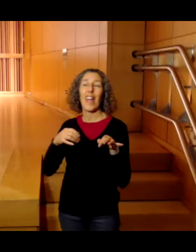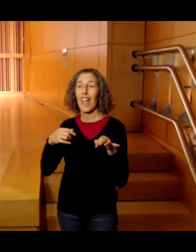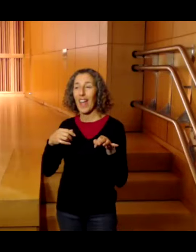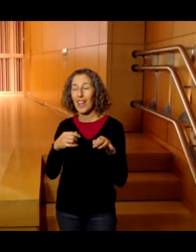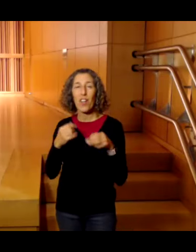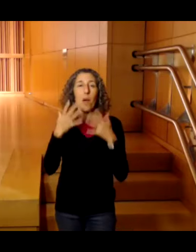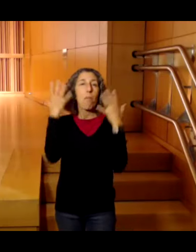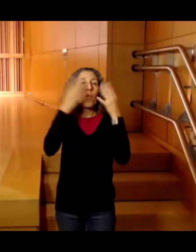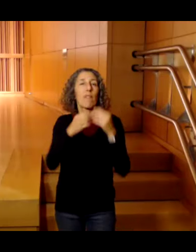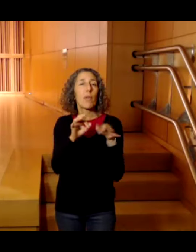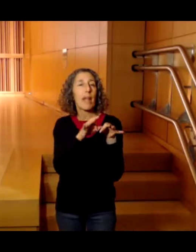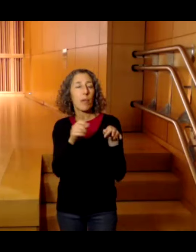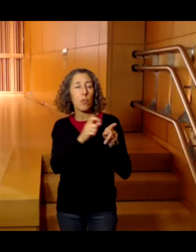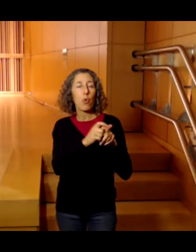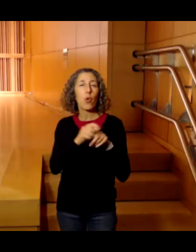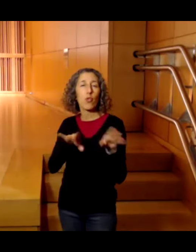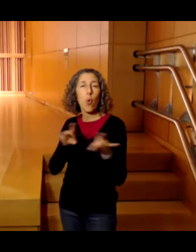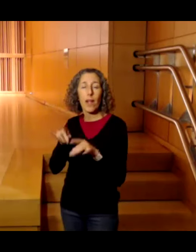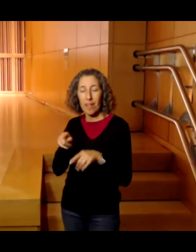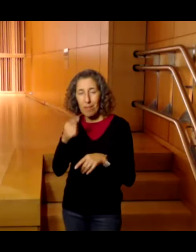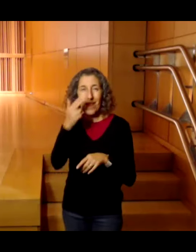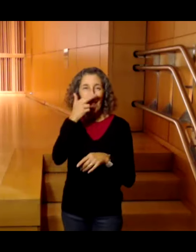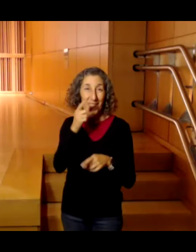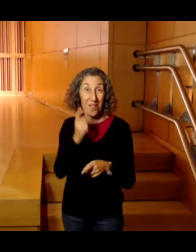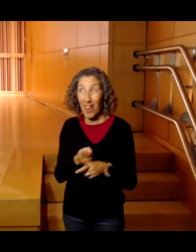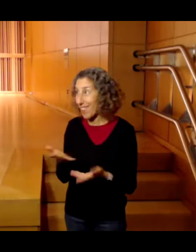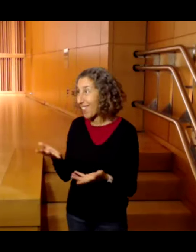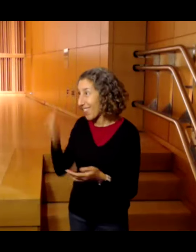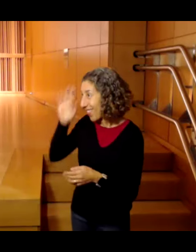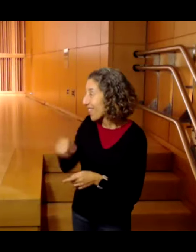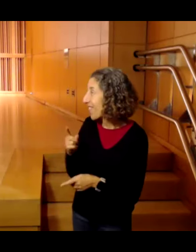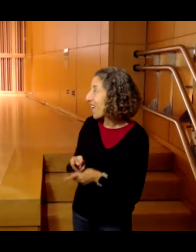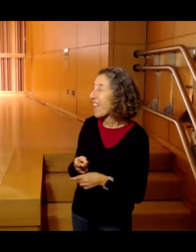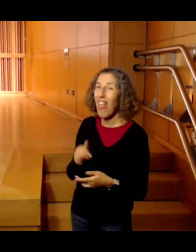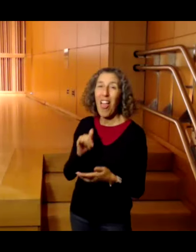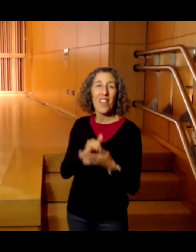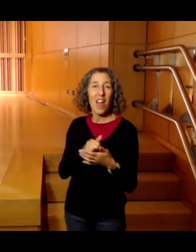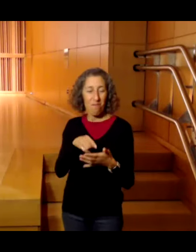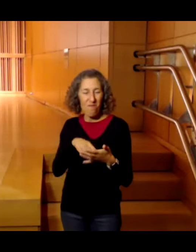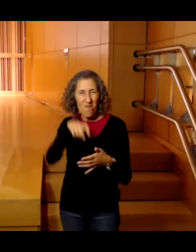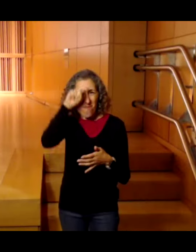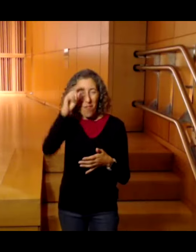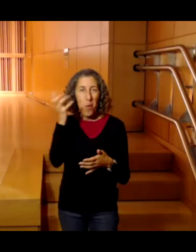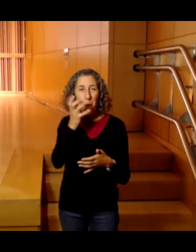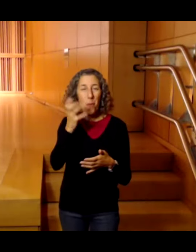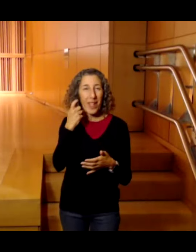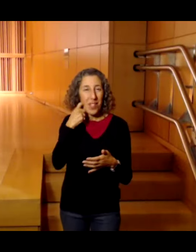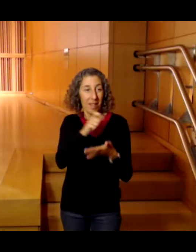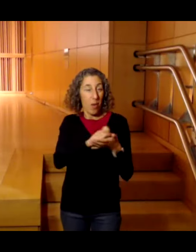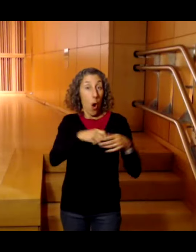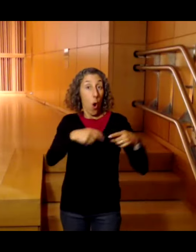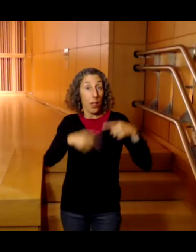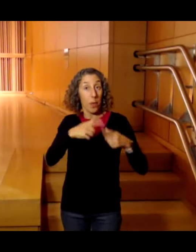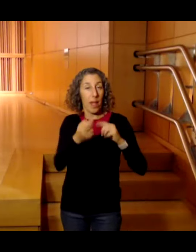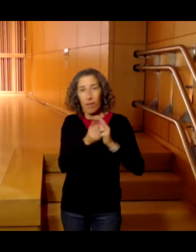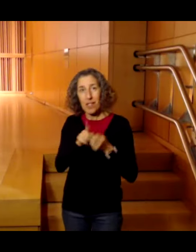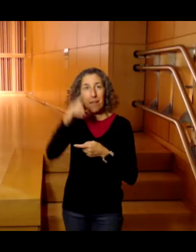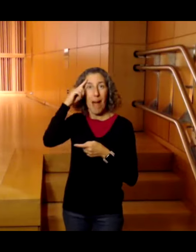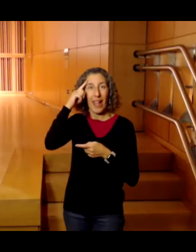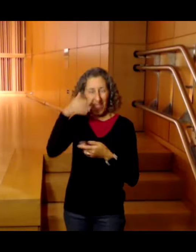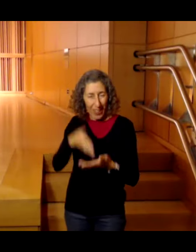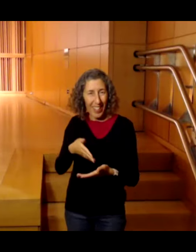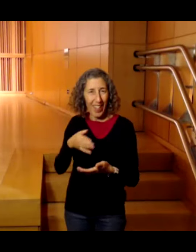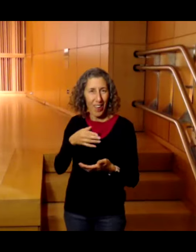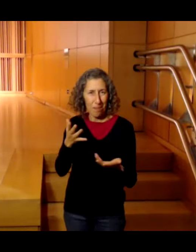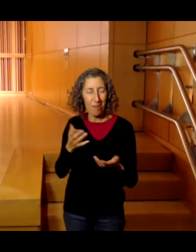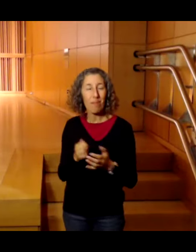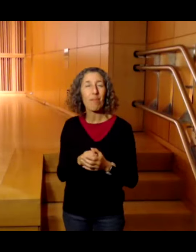About the very cogent argument he's just presented. And I love lines of self-caution.